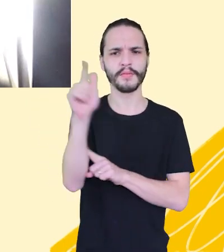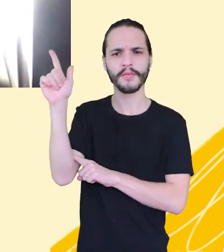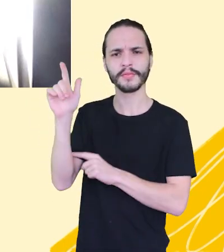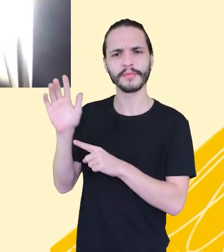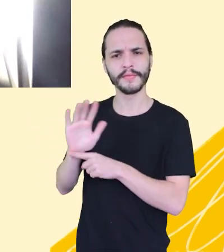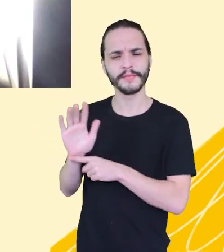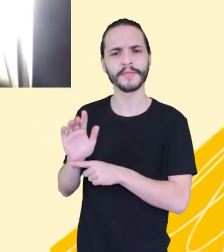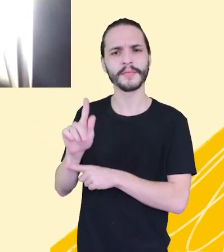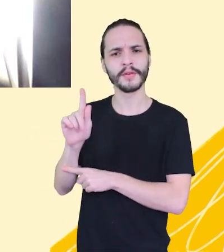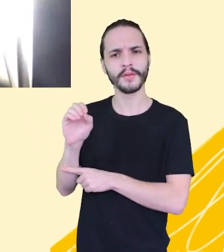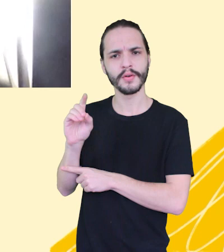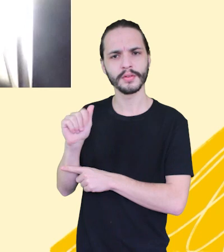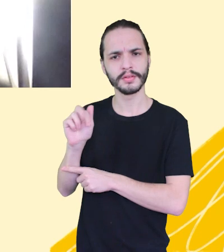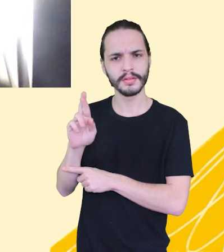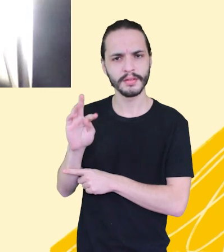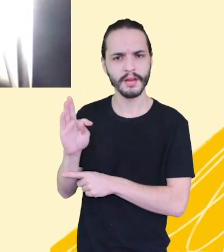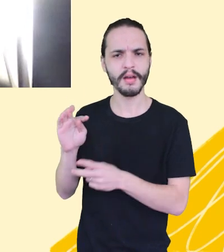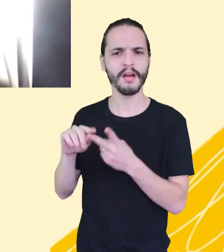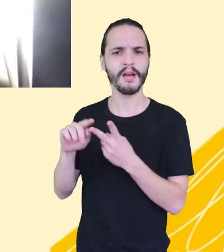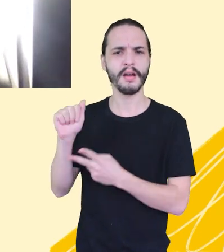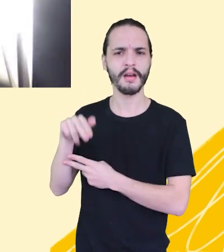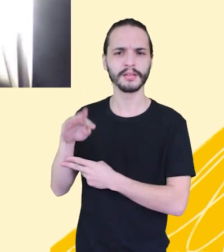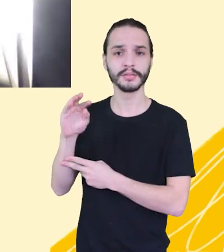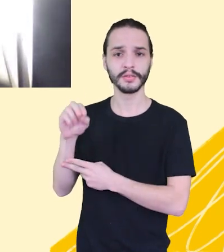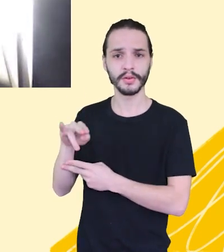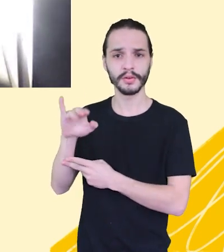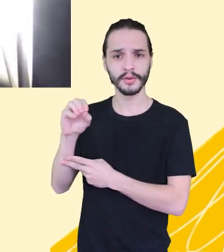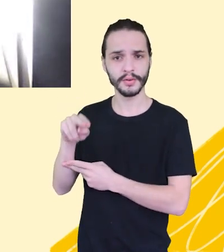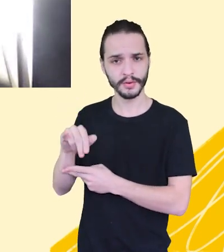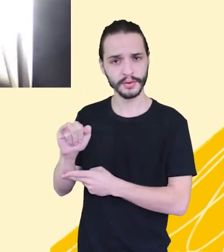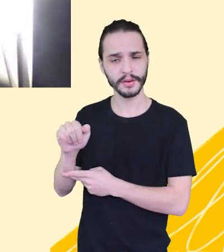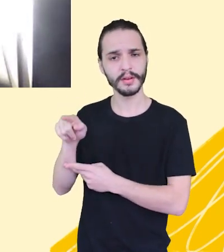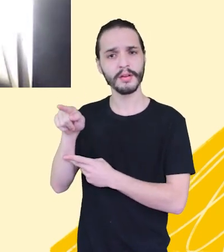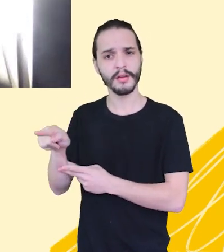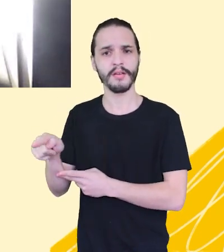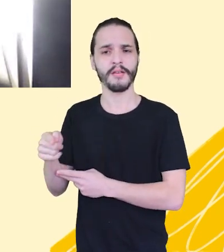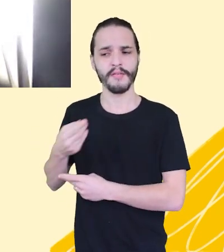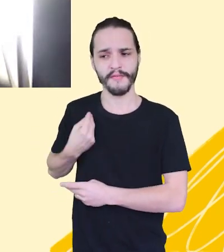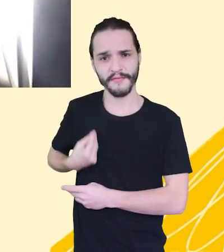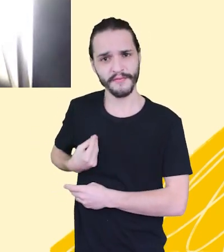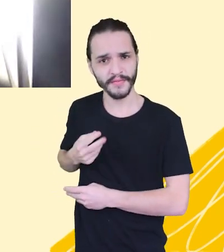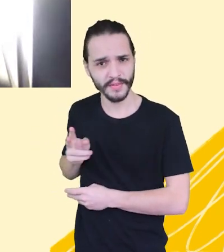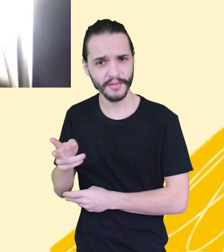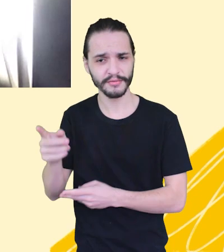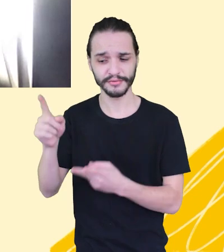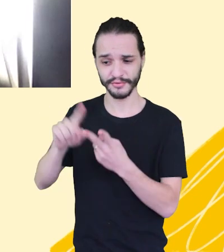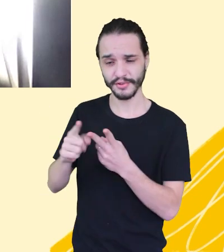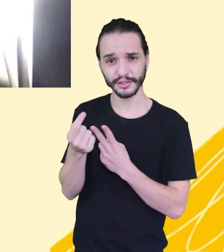but that two films Vivre sa vie and L'Argent and I was really